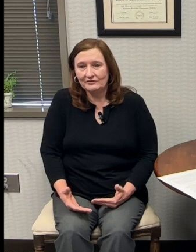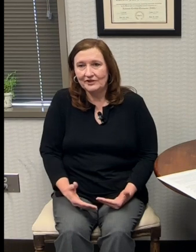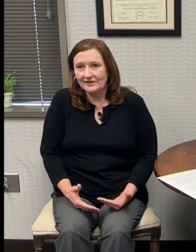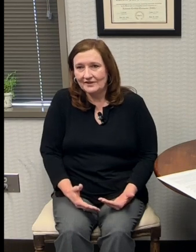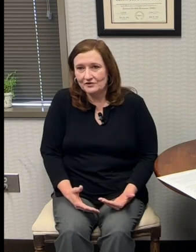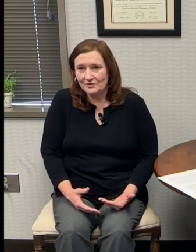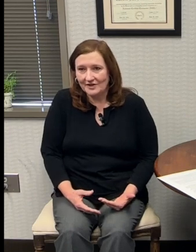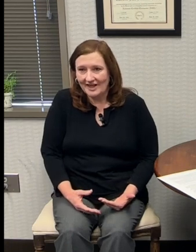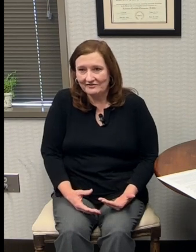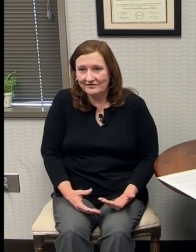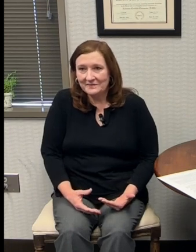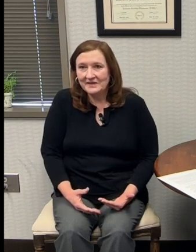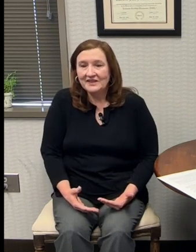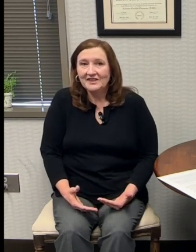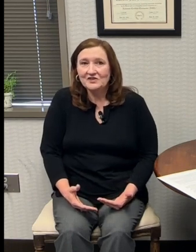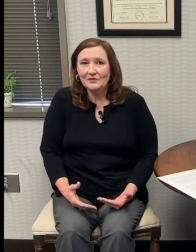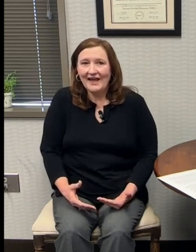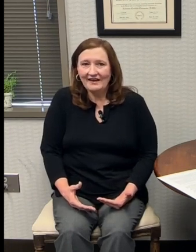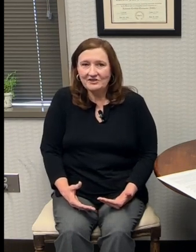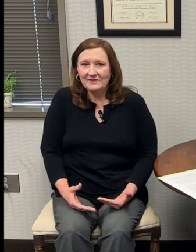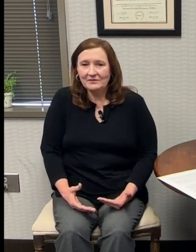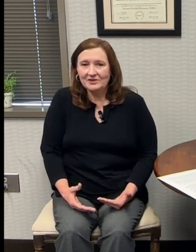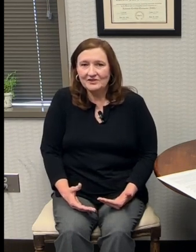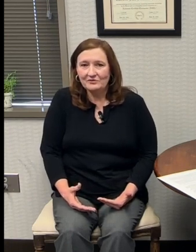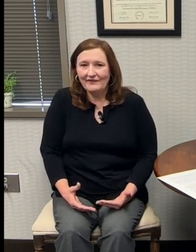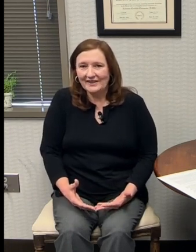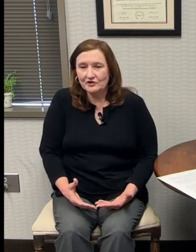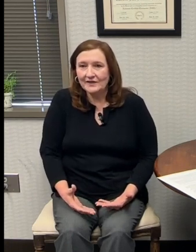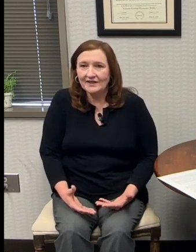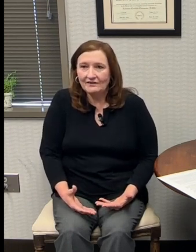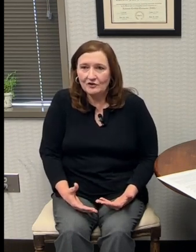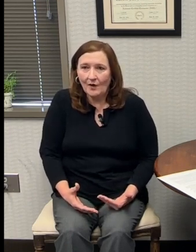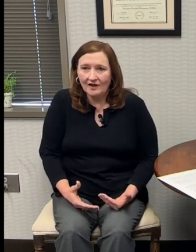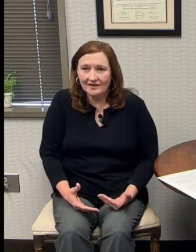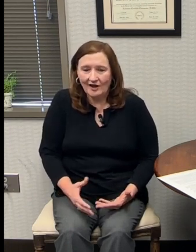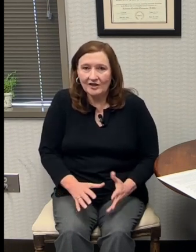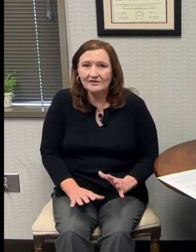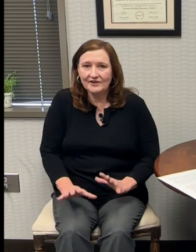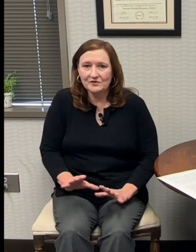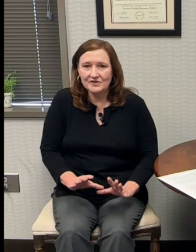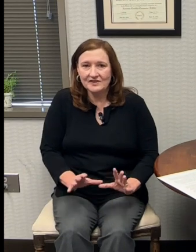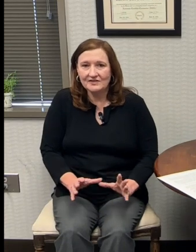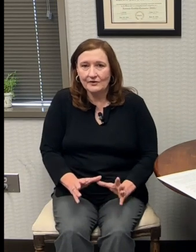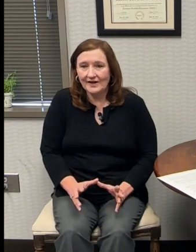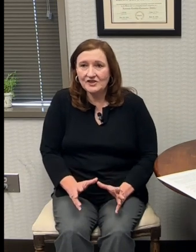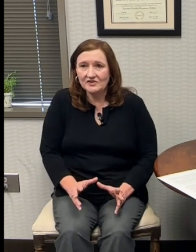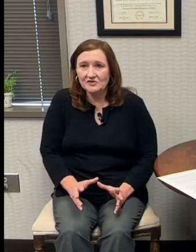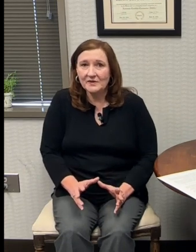for individuals who are de so we have to be able to factor into all all of those considerations